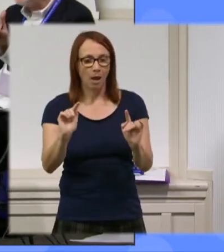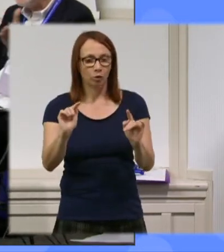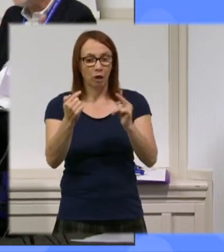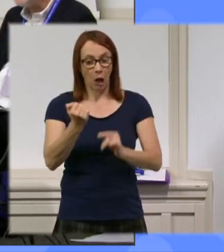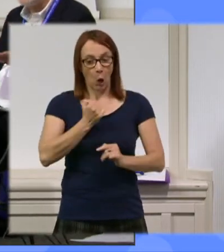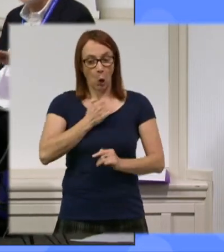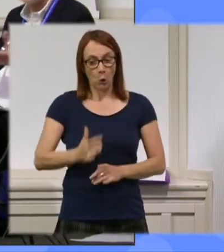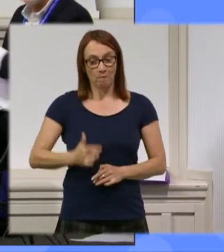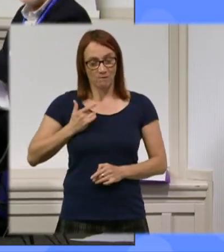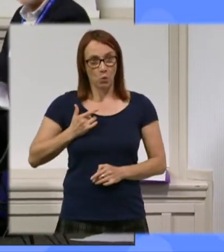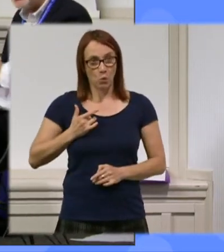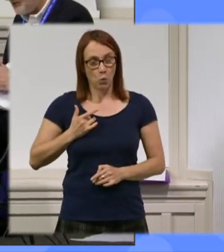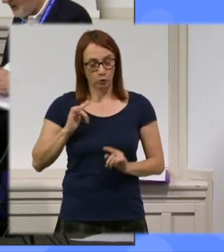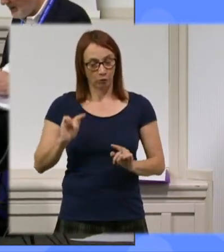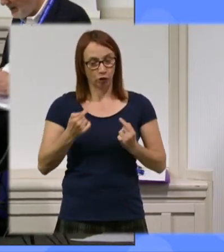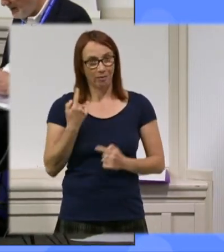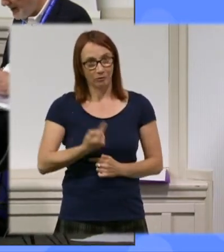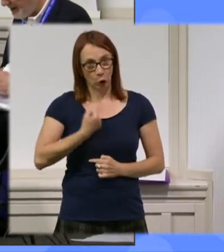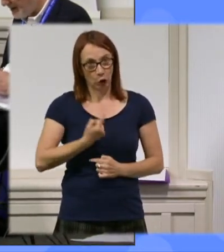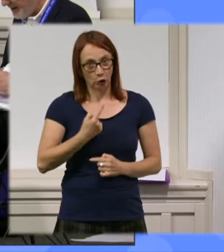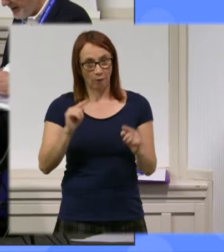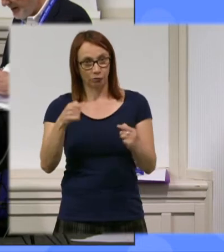applies to all of us as well as to our our guests